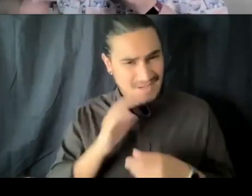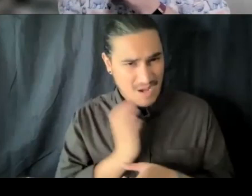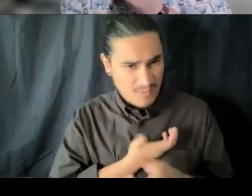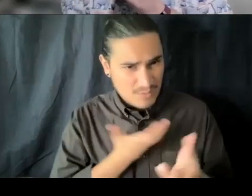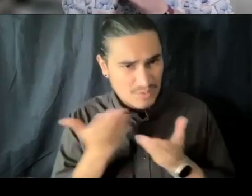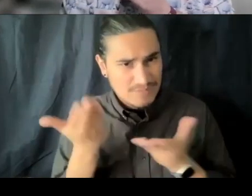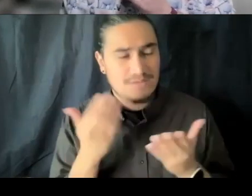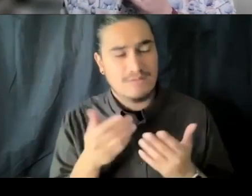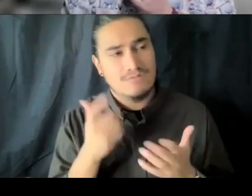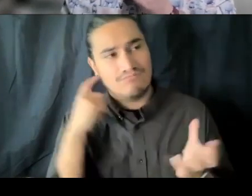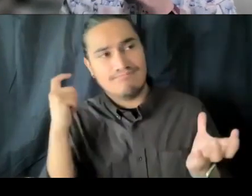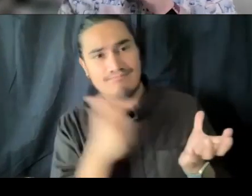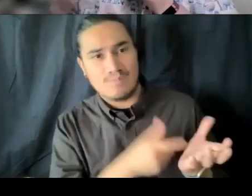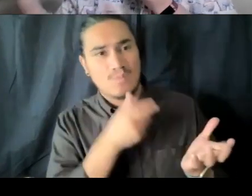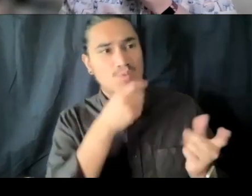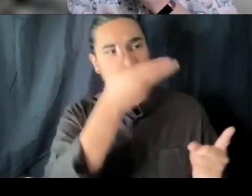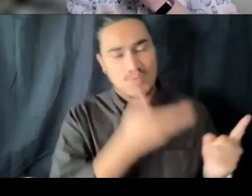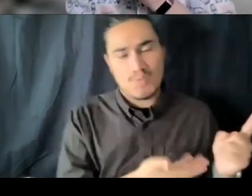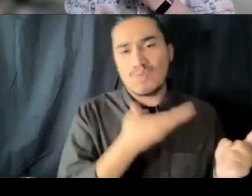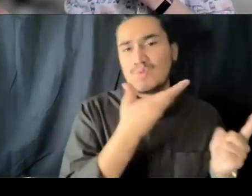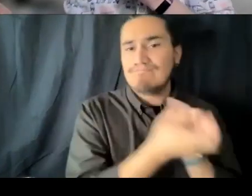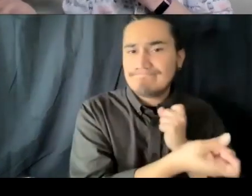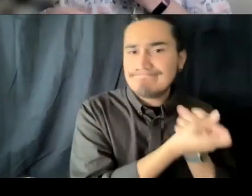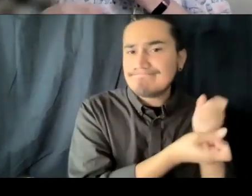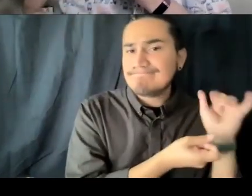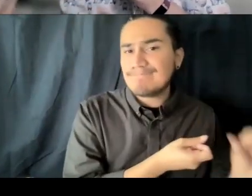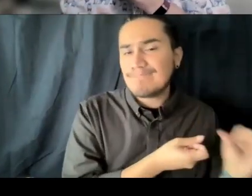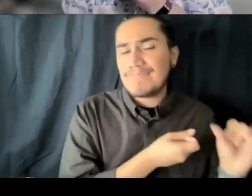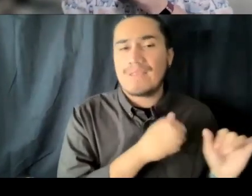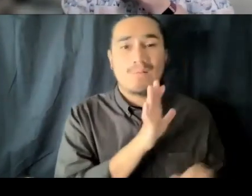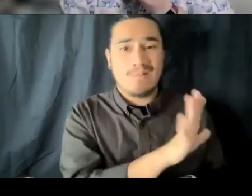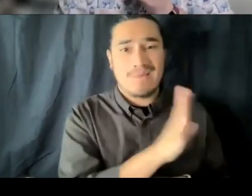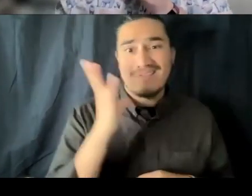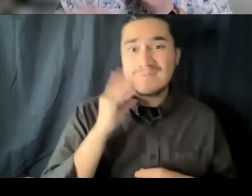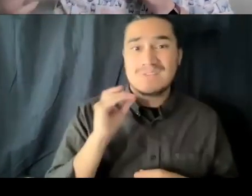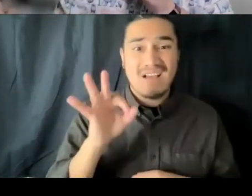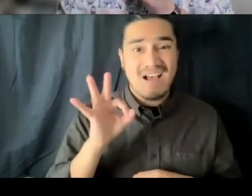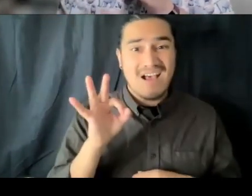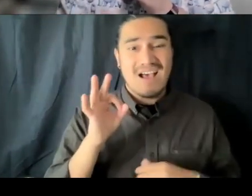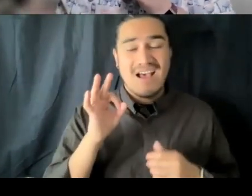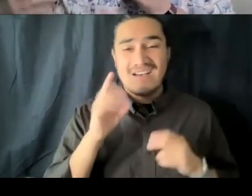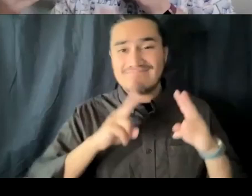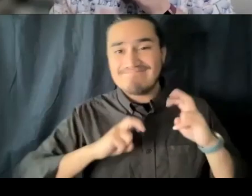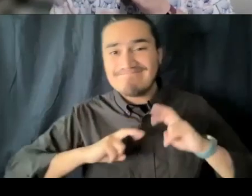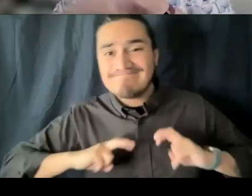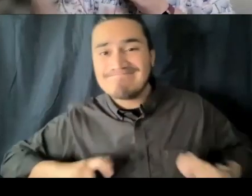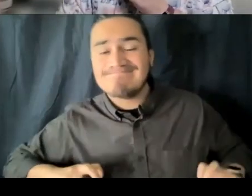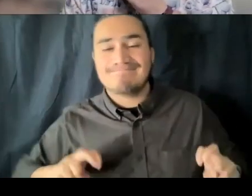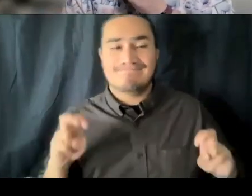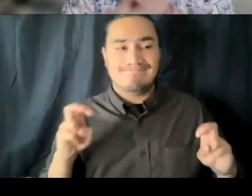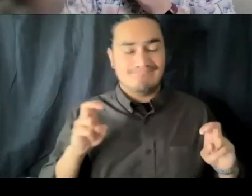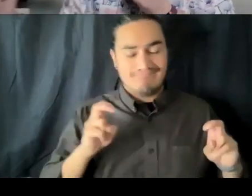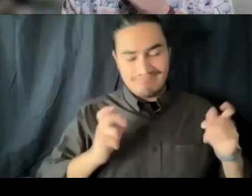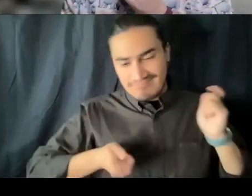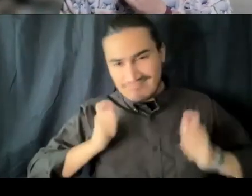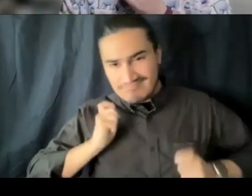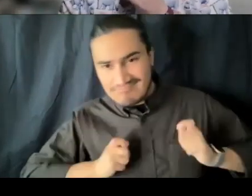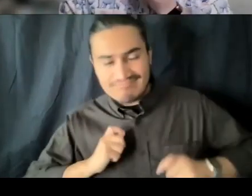who they know themselves to be or the experience of them, figuring out who they are, and playing with that and exploring that,